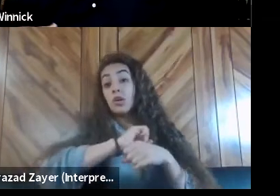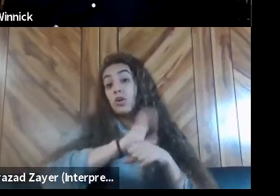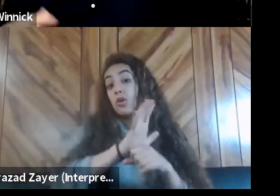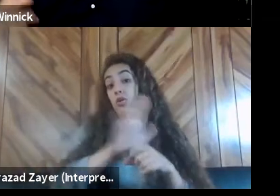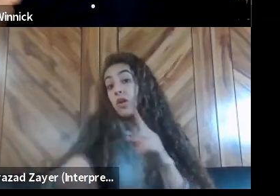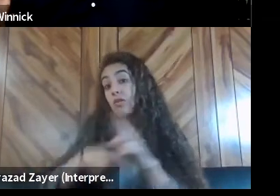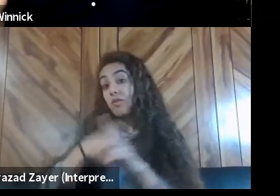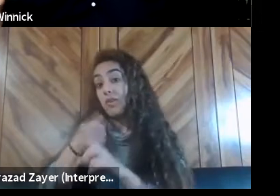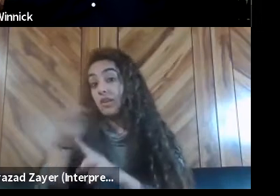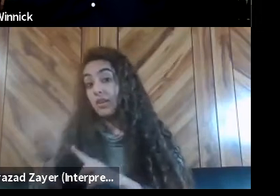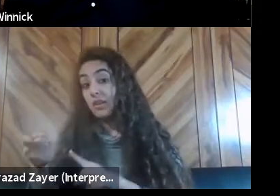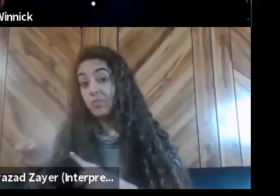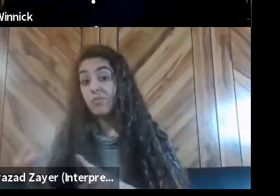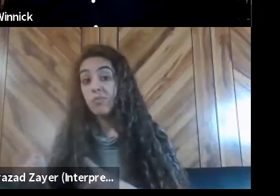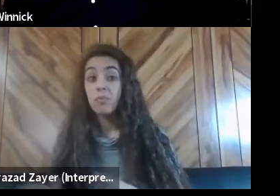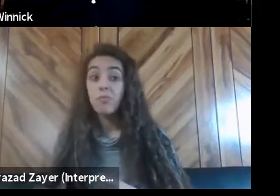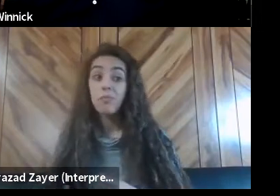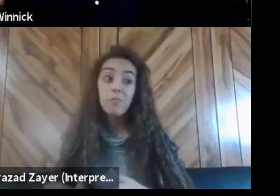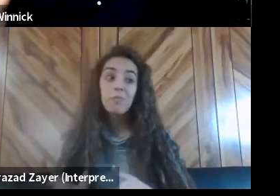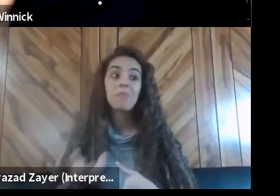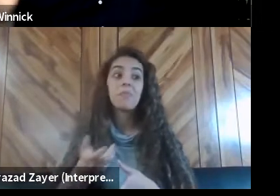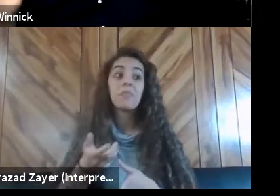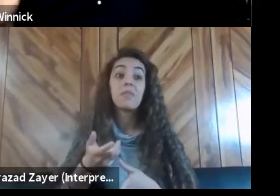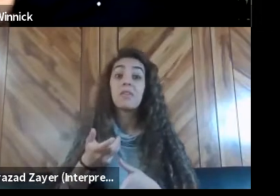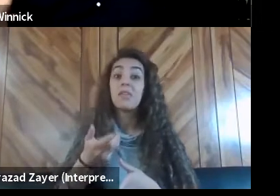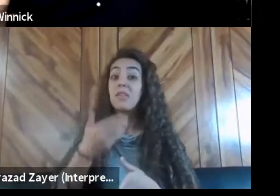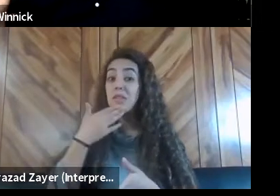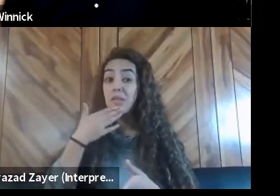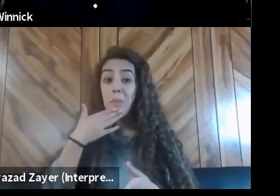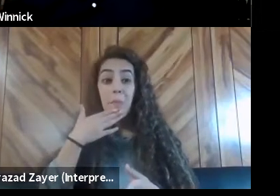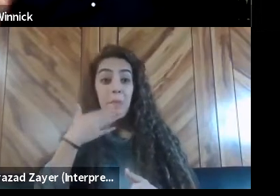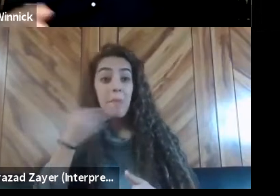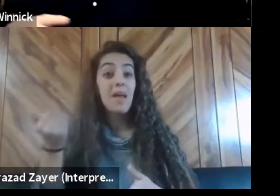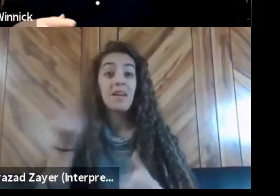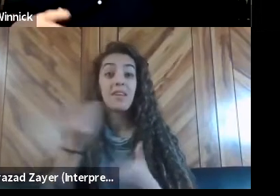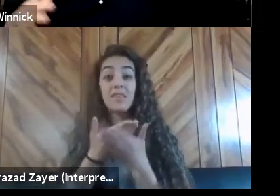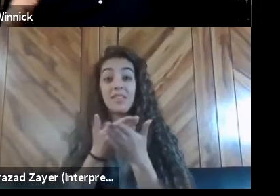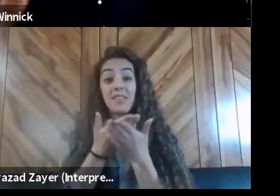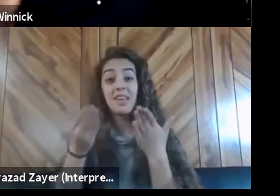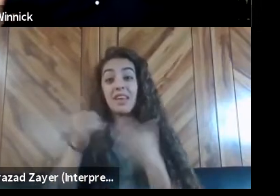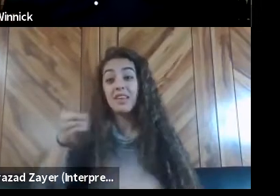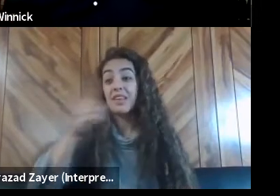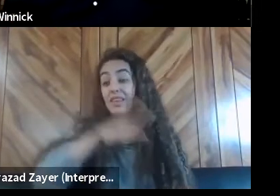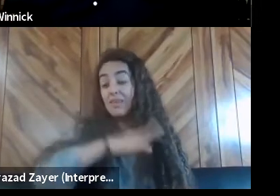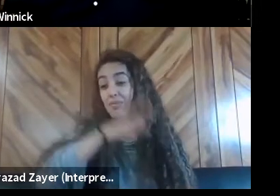been the greatest thing to ever happen to him. He's,